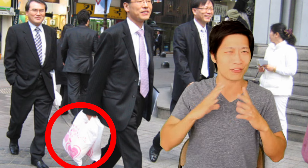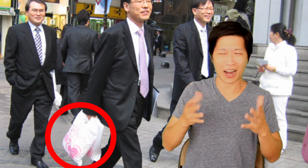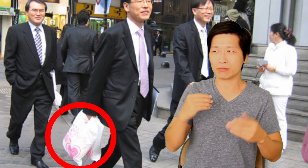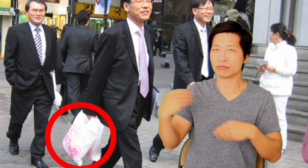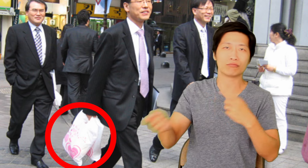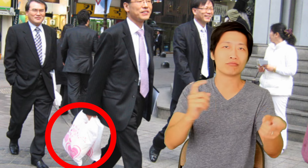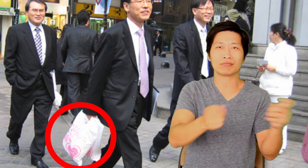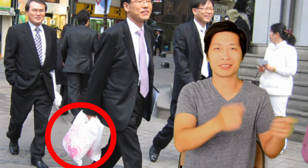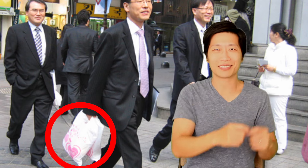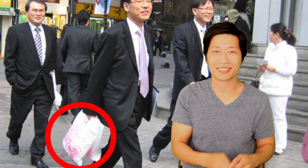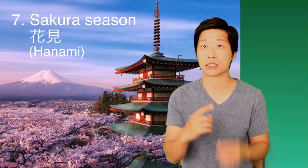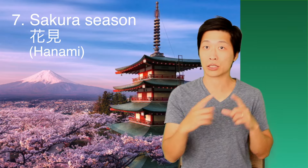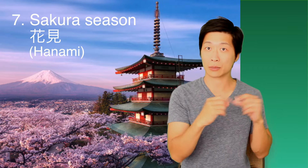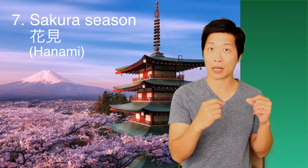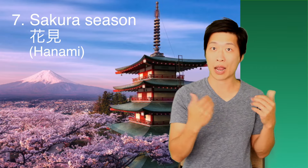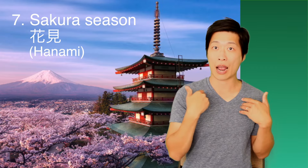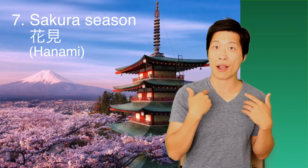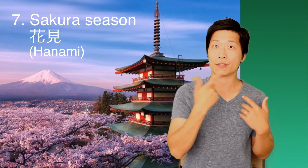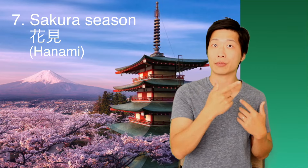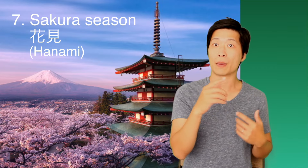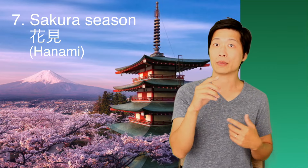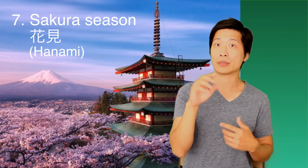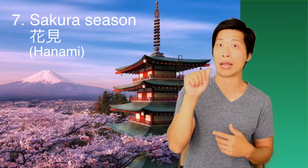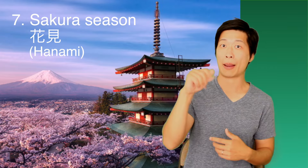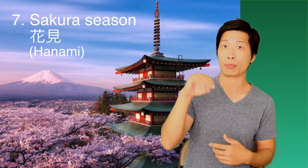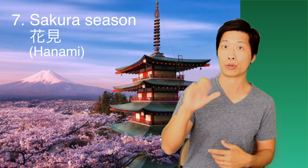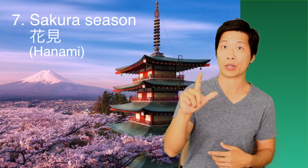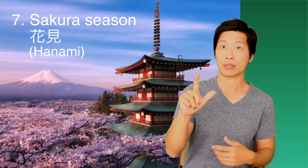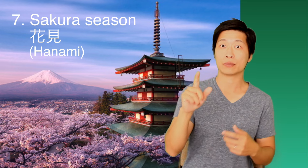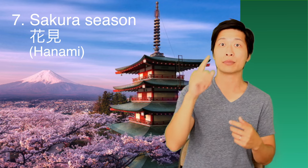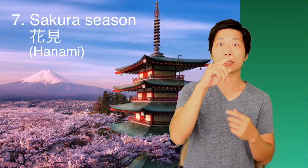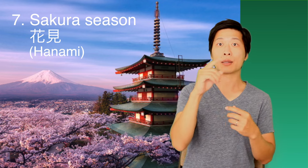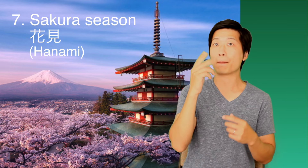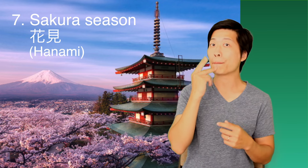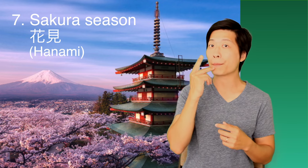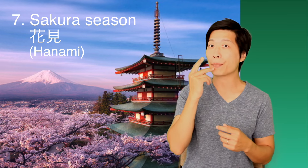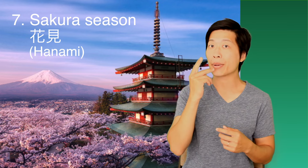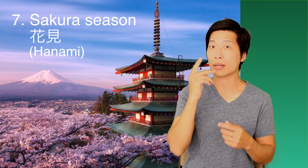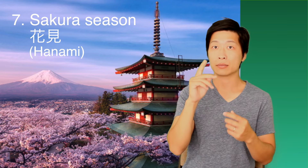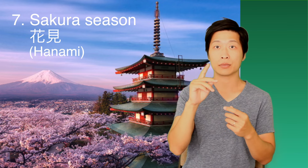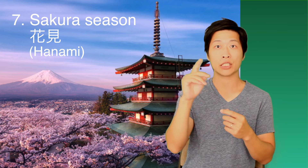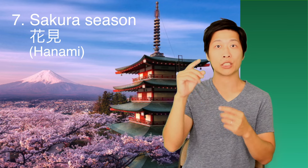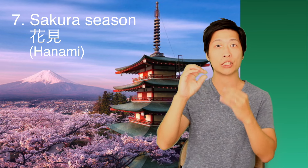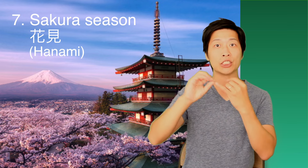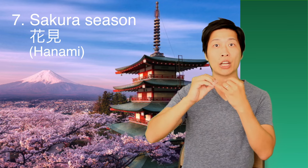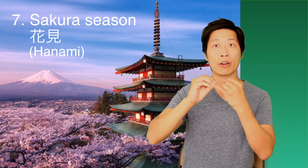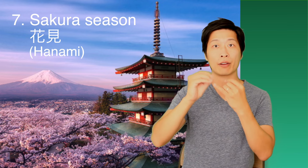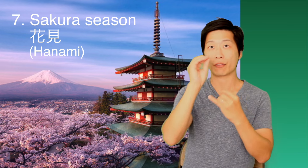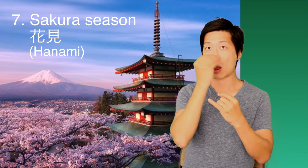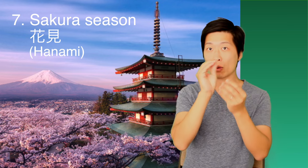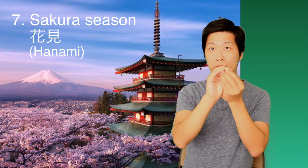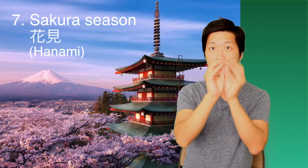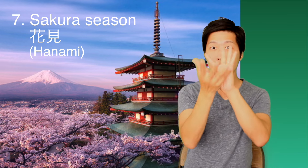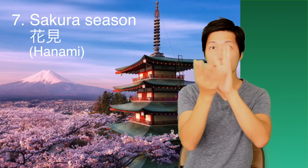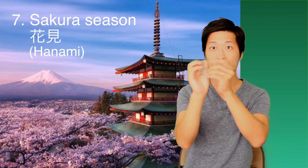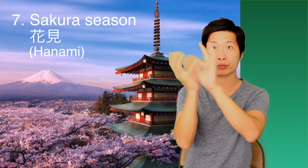girl you like or not Sakura season which in Japanese called